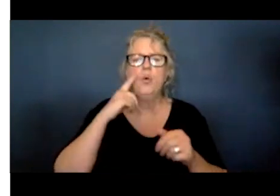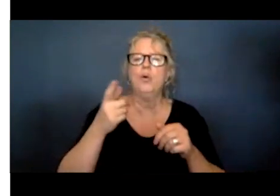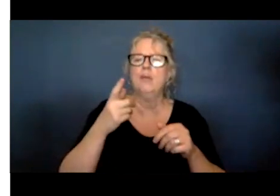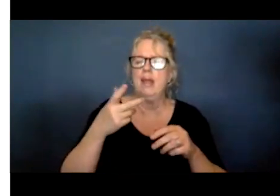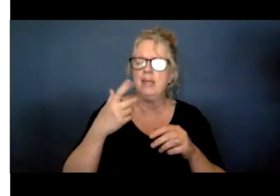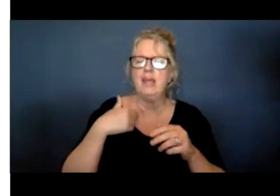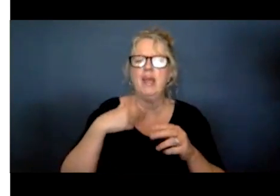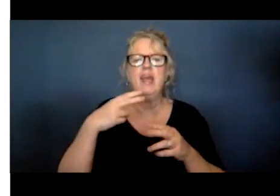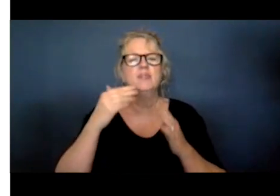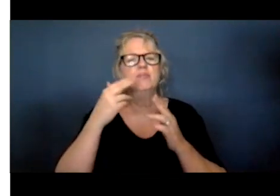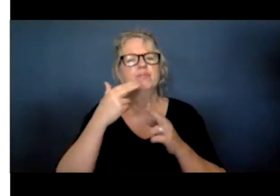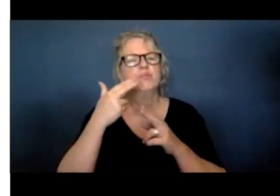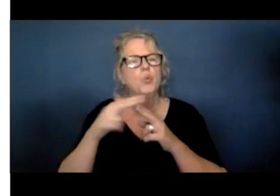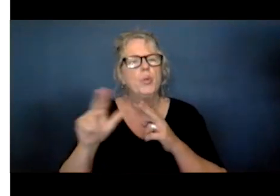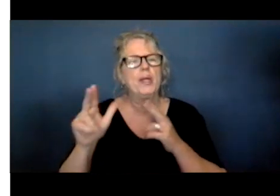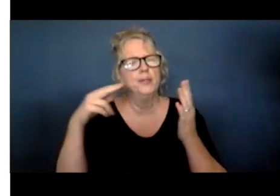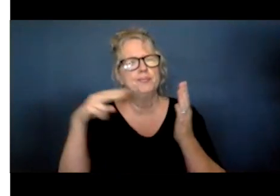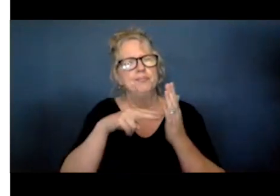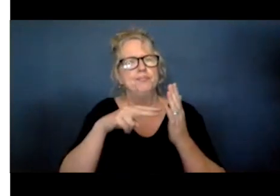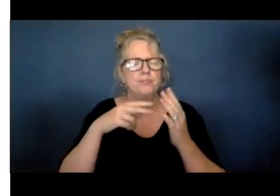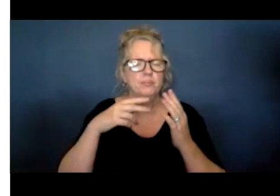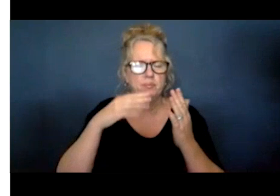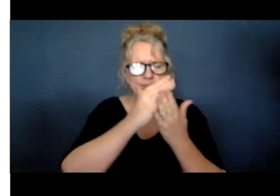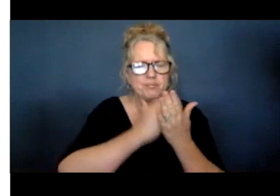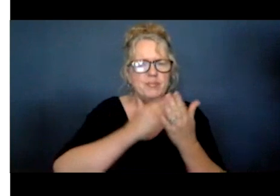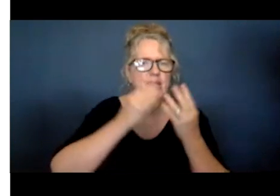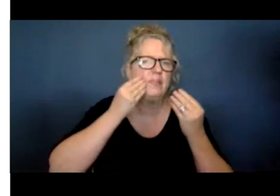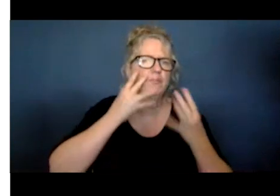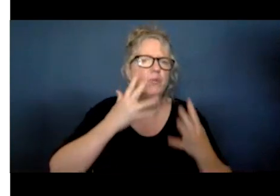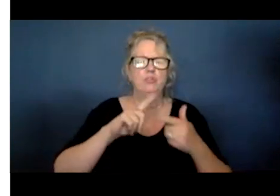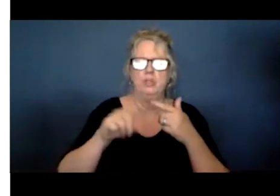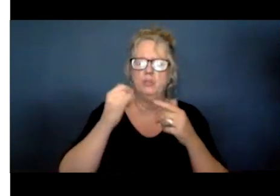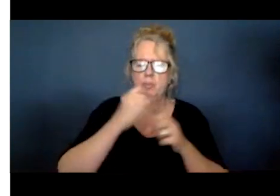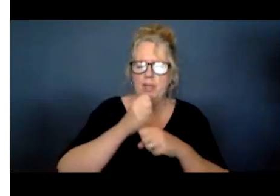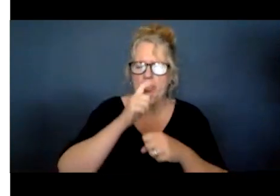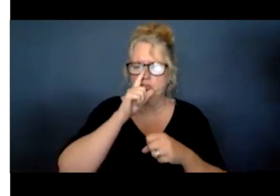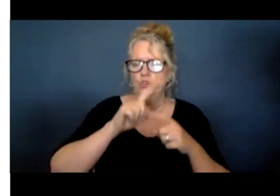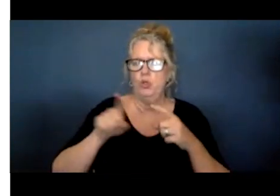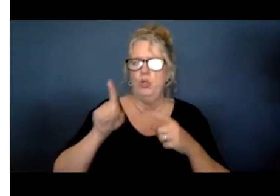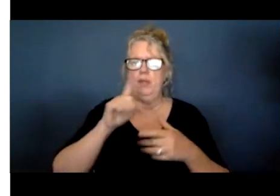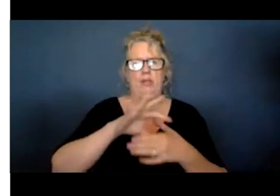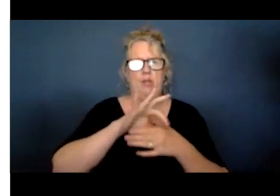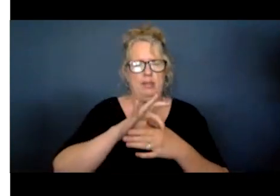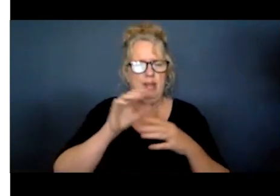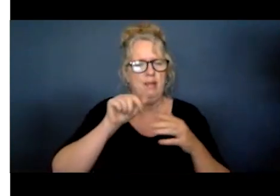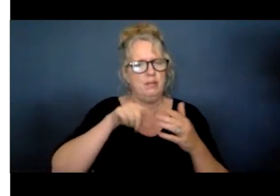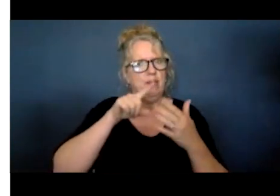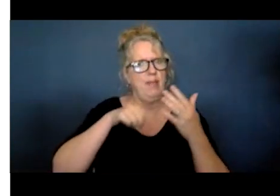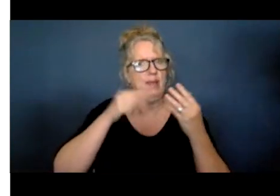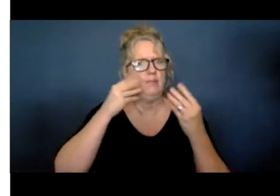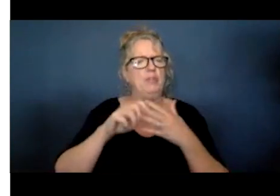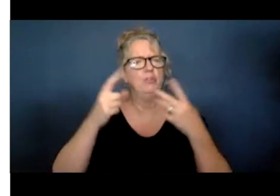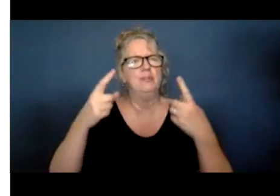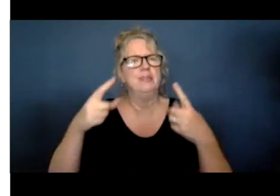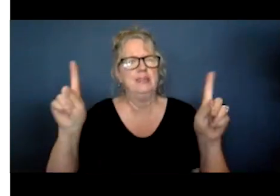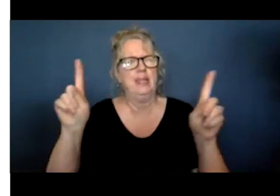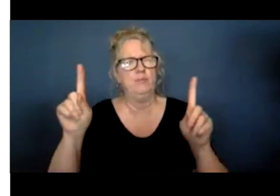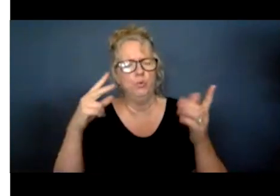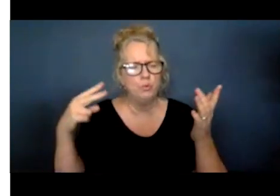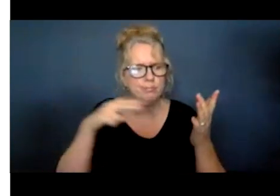that explains how to use these features, ensuring that new content creators are set up for success.